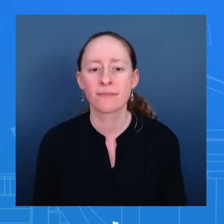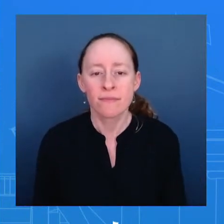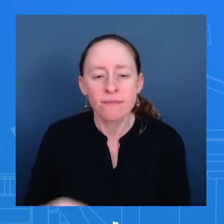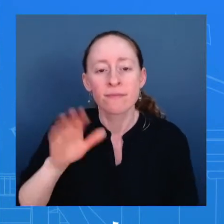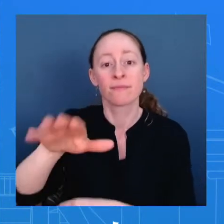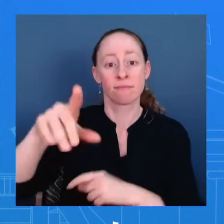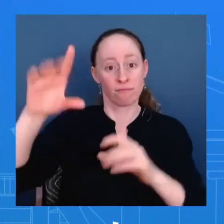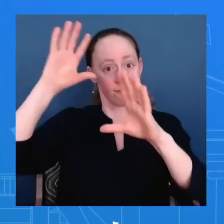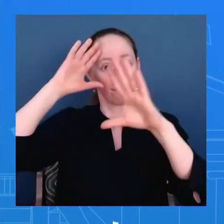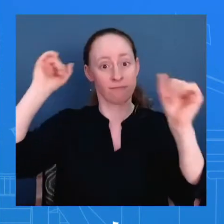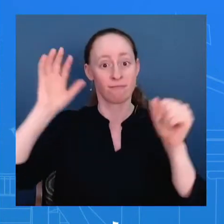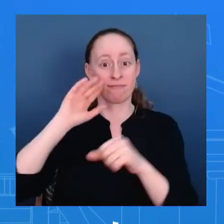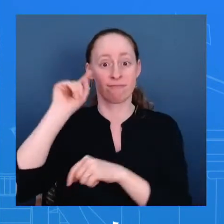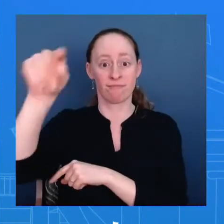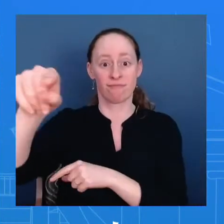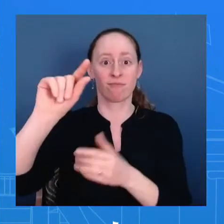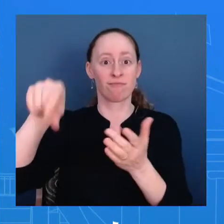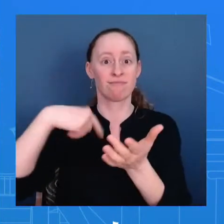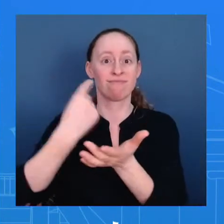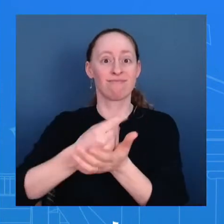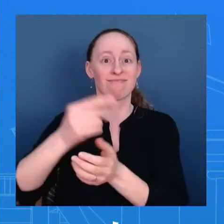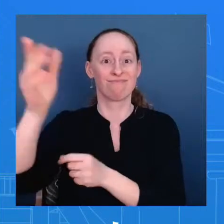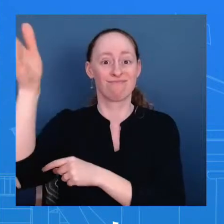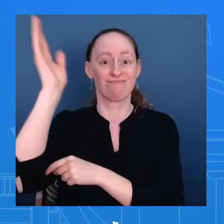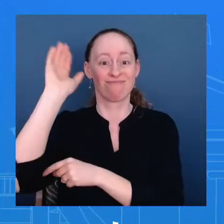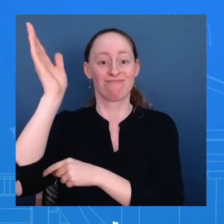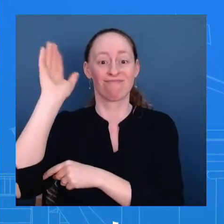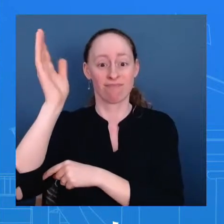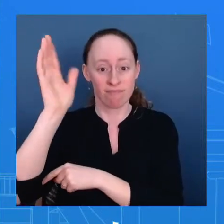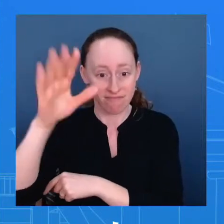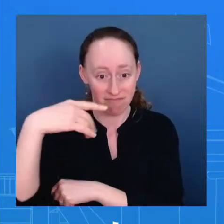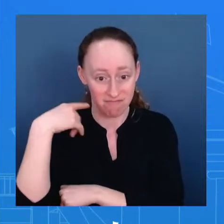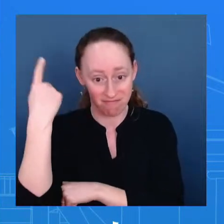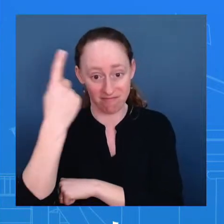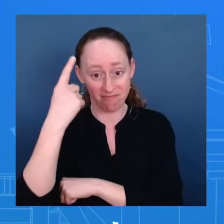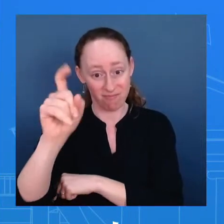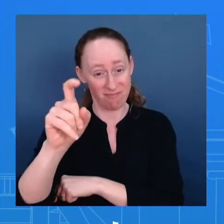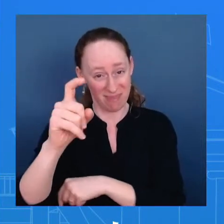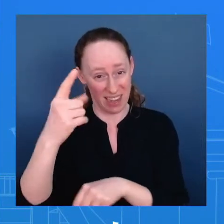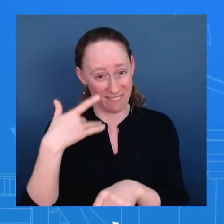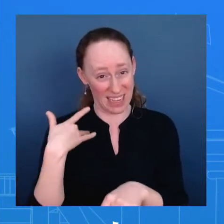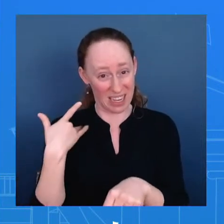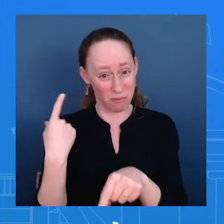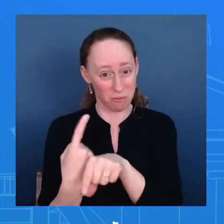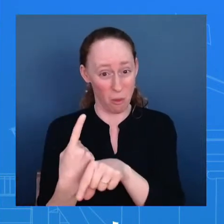is appropriate at a commencement address? Ms. Jean-Pierre: From -- from this particular -- The Press: Yeah. Mm-hmm. Ms. Jean-Pierre: Look, again, I haven't heard --